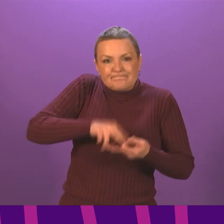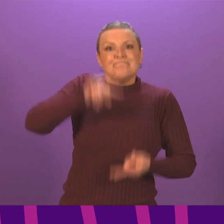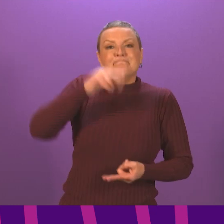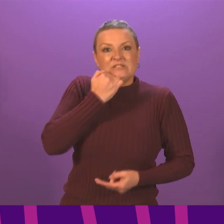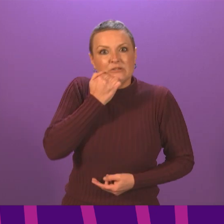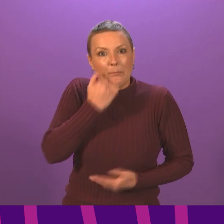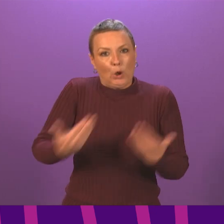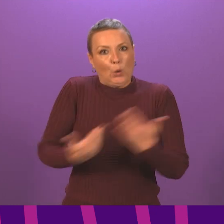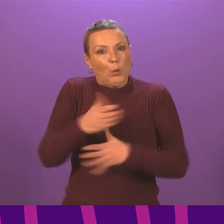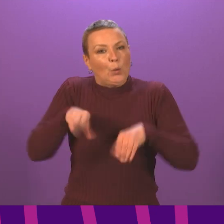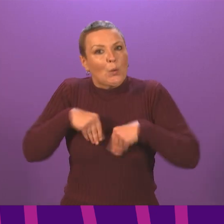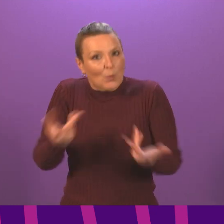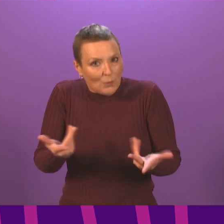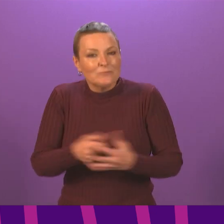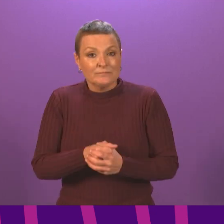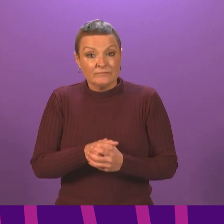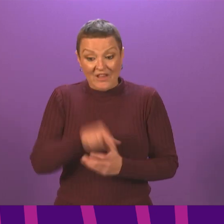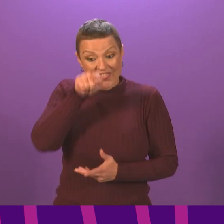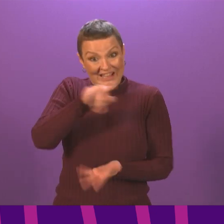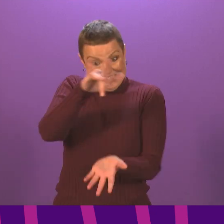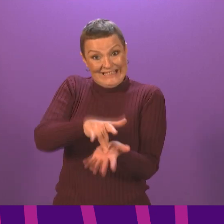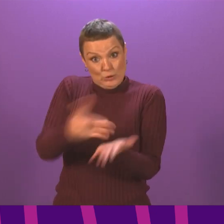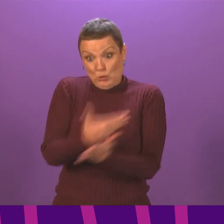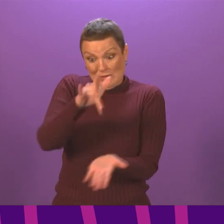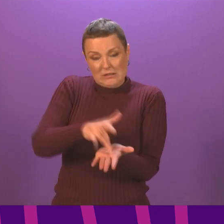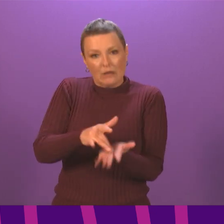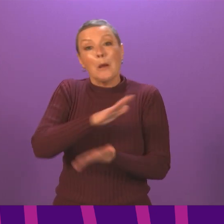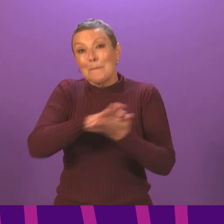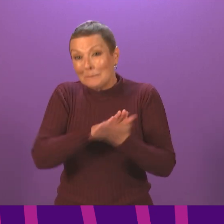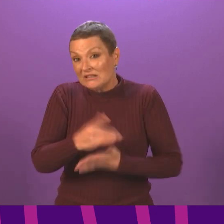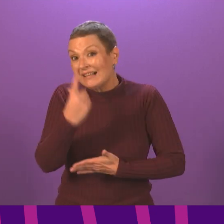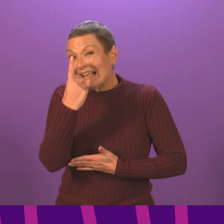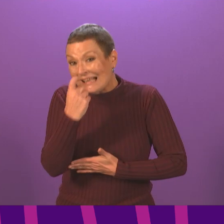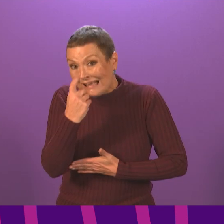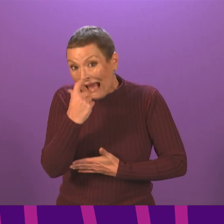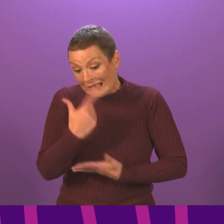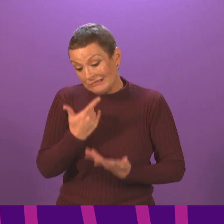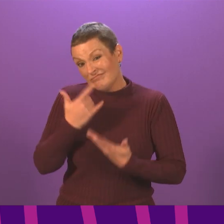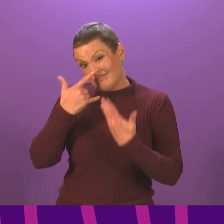any local authority in Scotland. That centre will have capacity to test up to 12,000 people